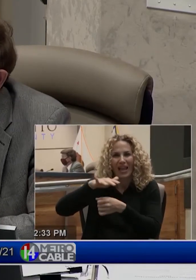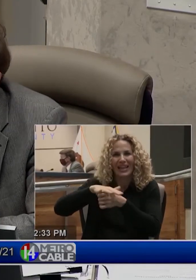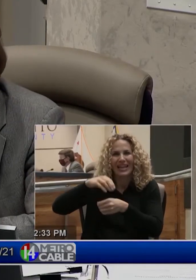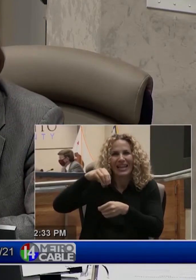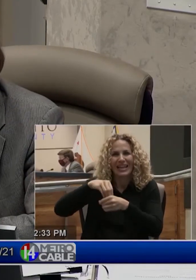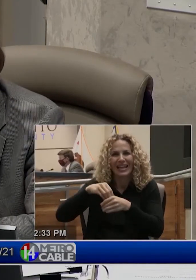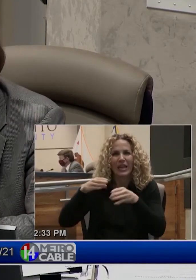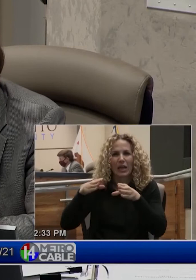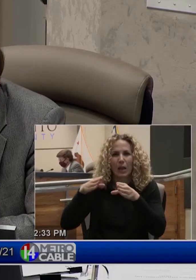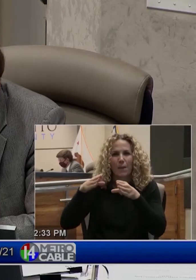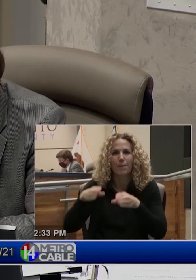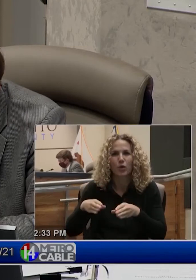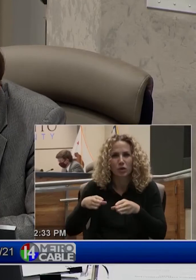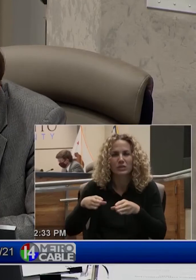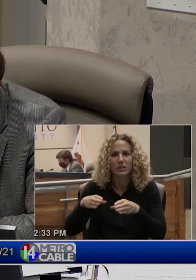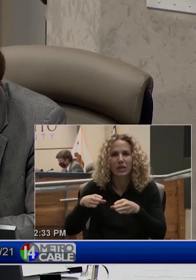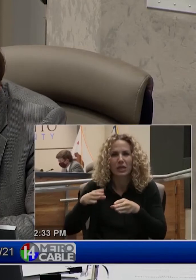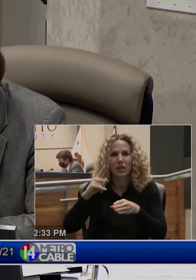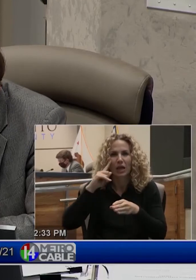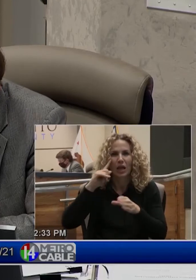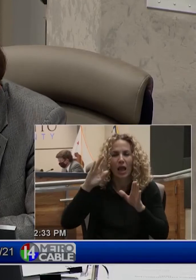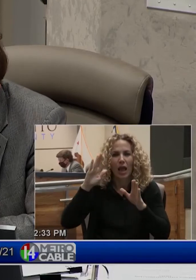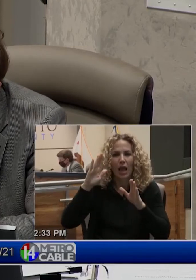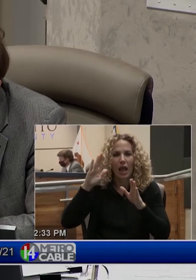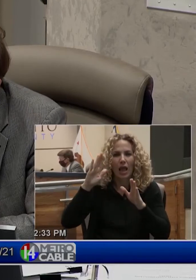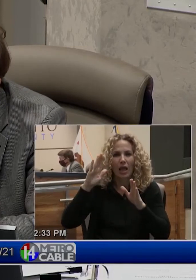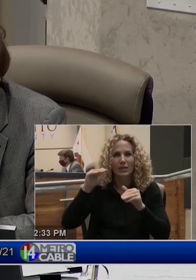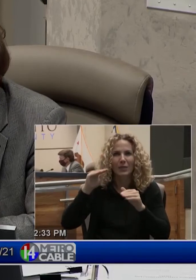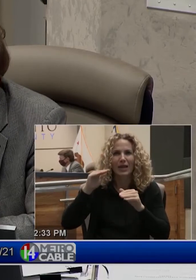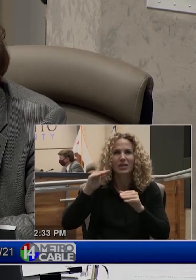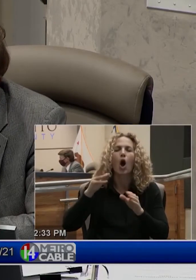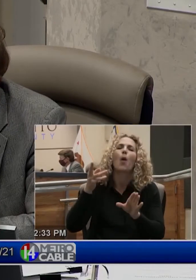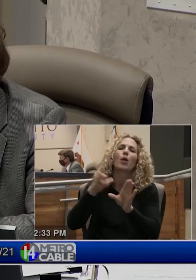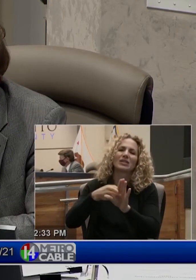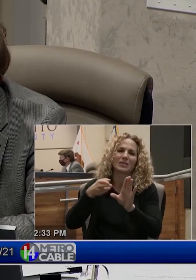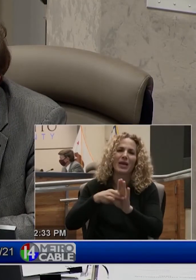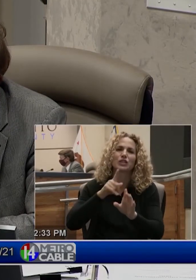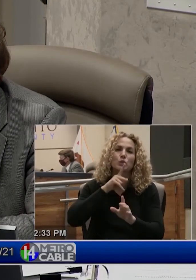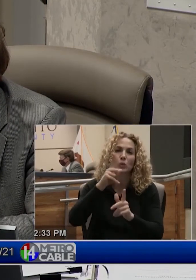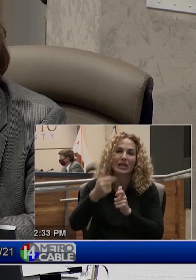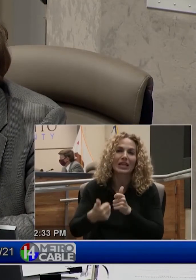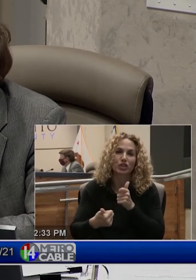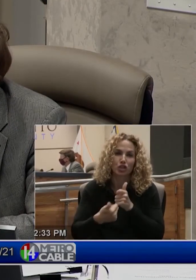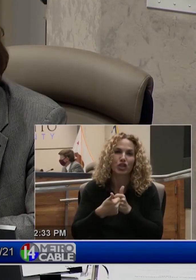CENTRAL AS IT RELATES TO IN PERSON PARTICIPATION IT'S A